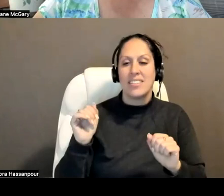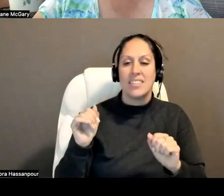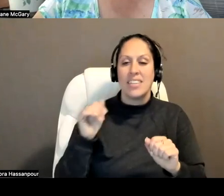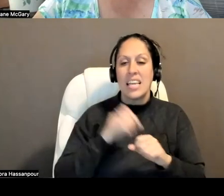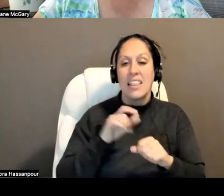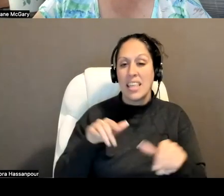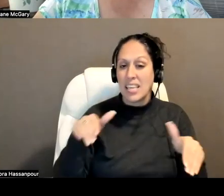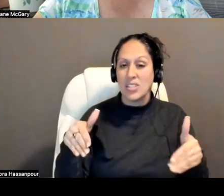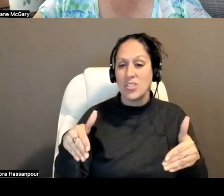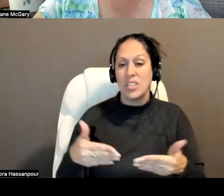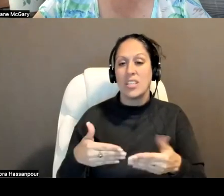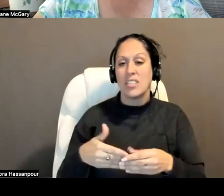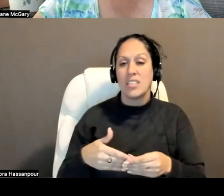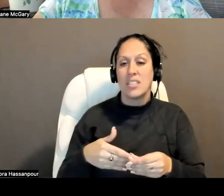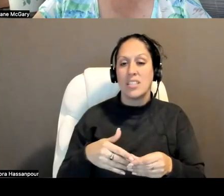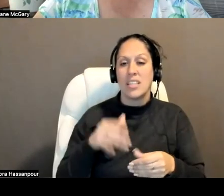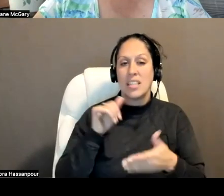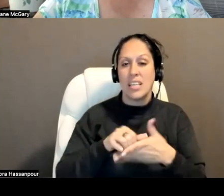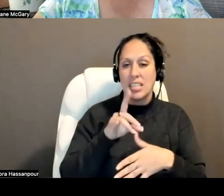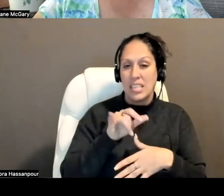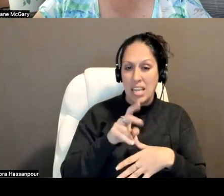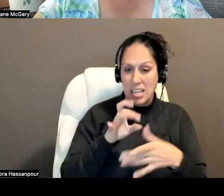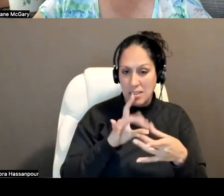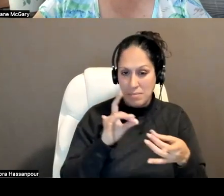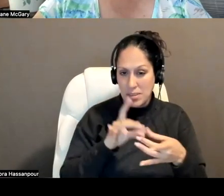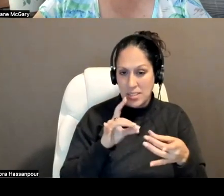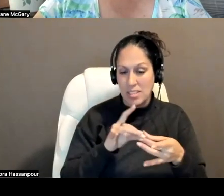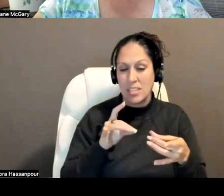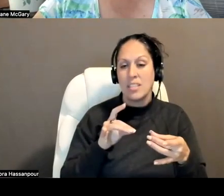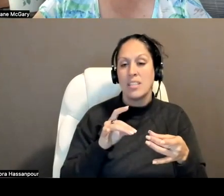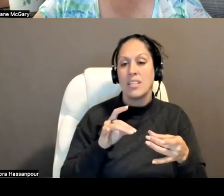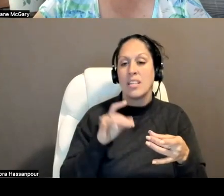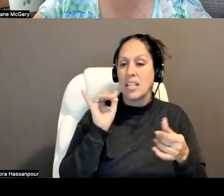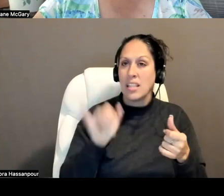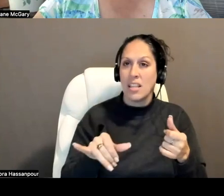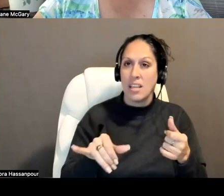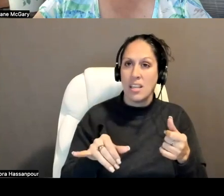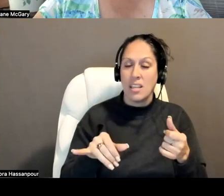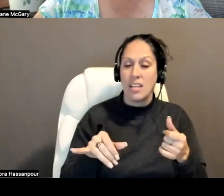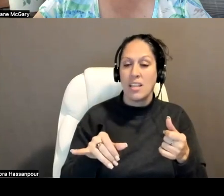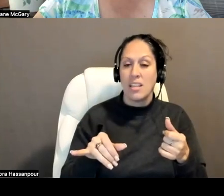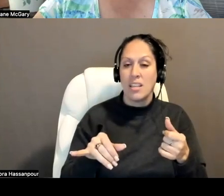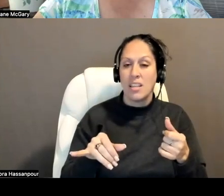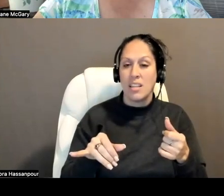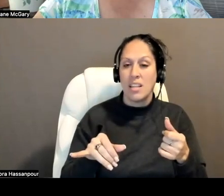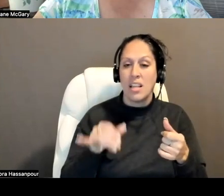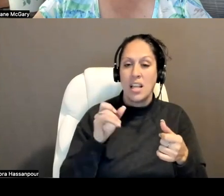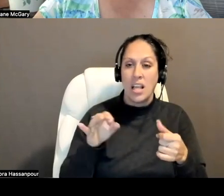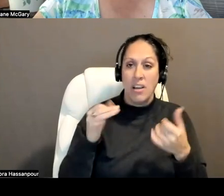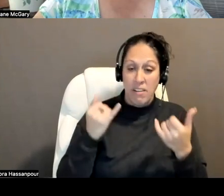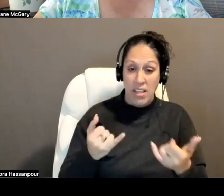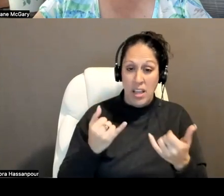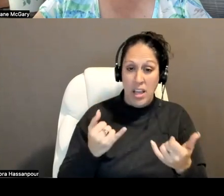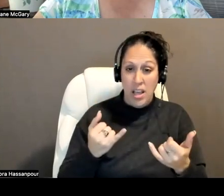introduction, uh, that that Diane had, had mentioned um that is as of this year, already